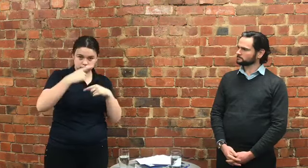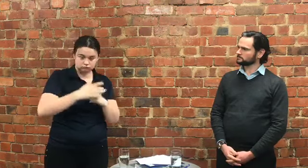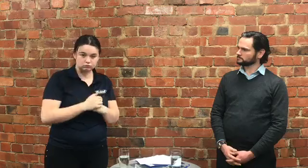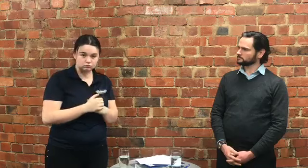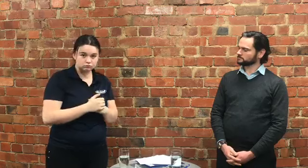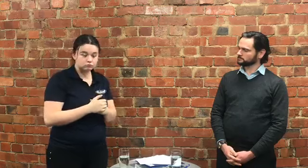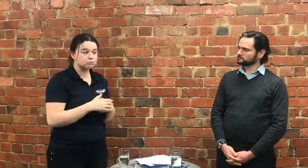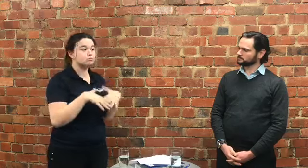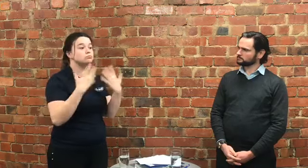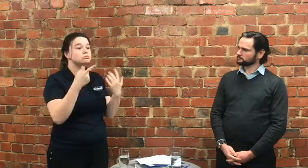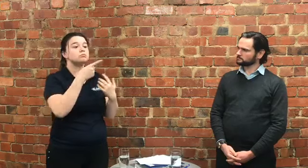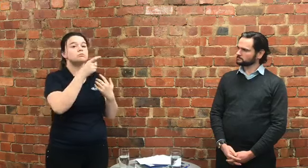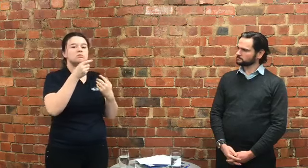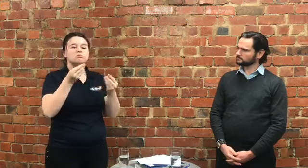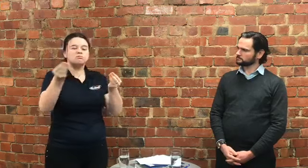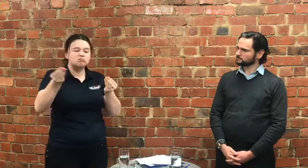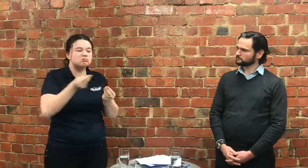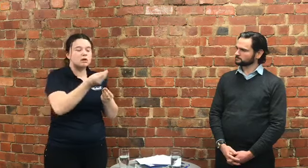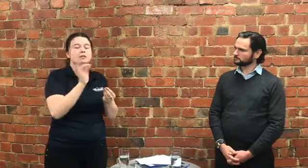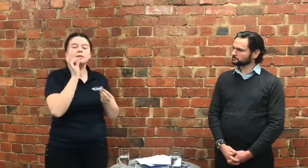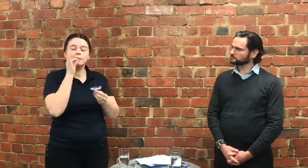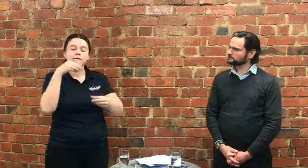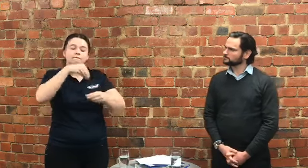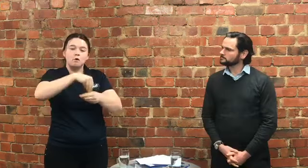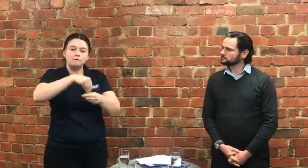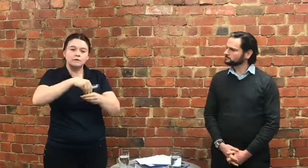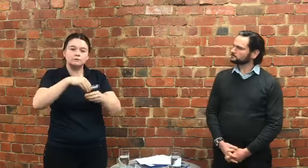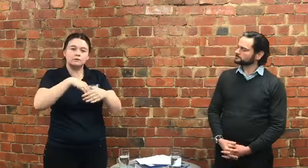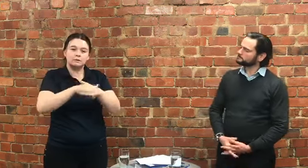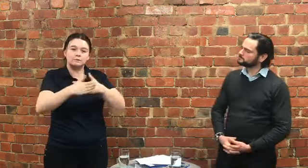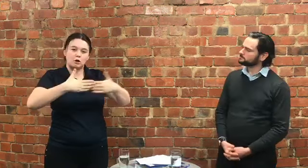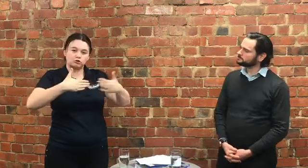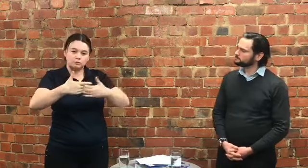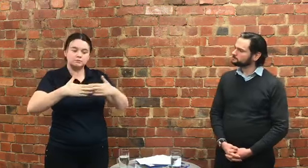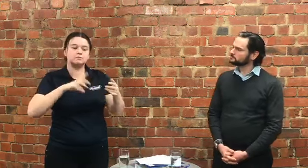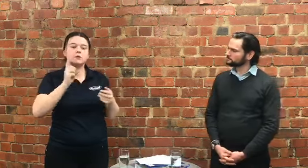like the accountant or the other organisation, they will pay the bills for you.